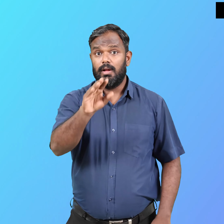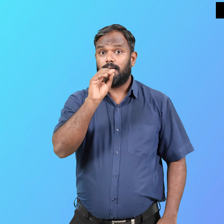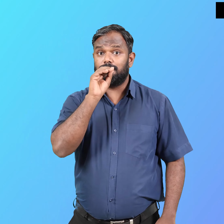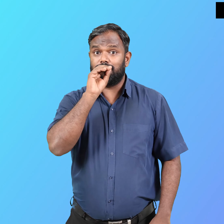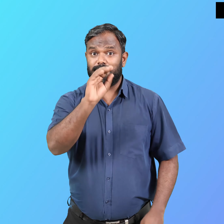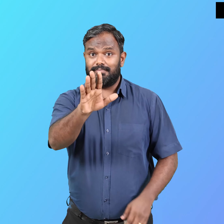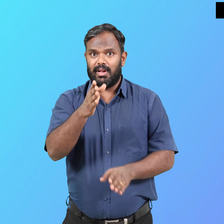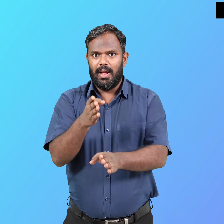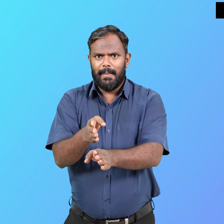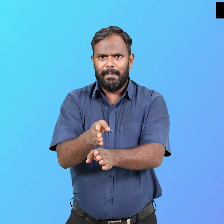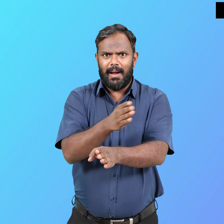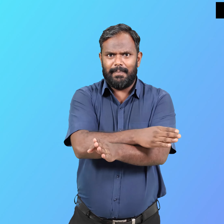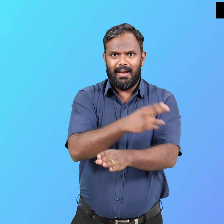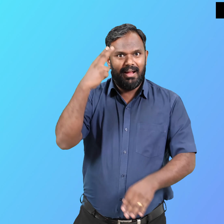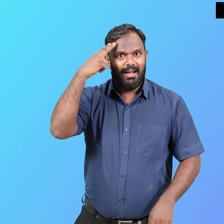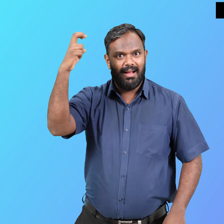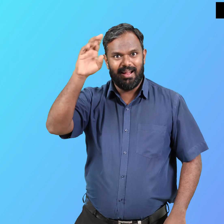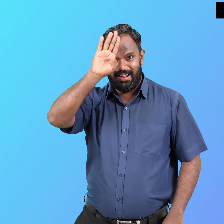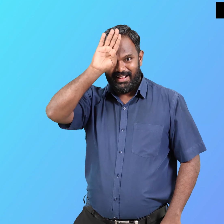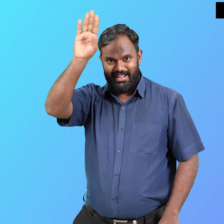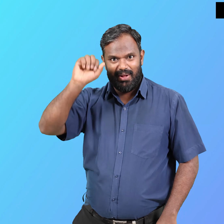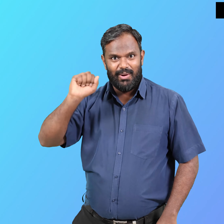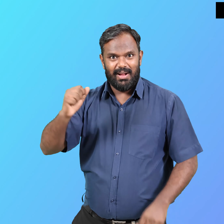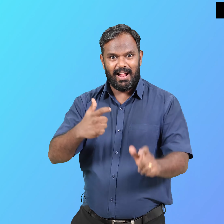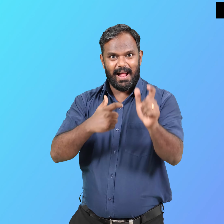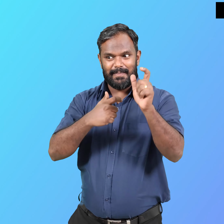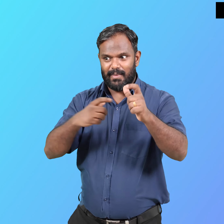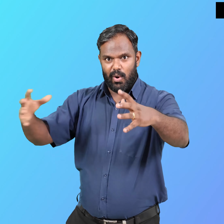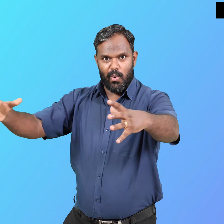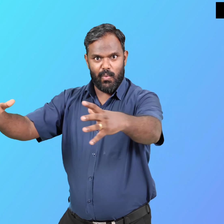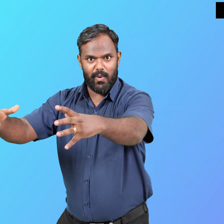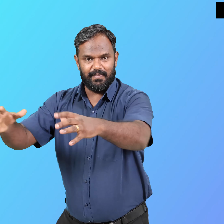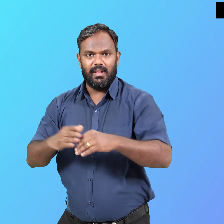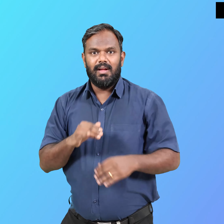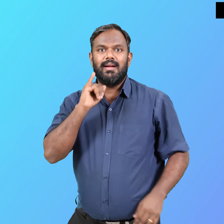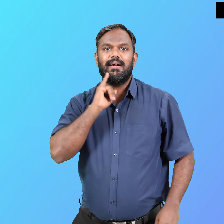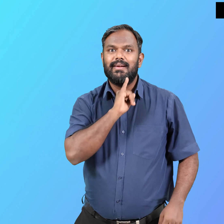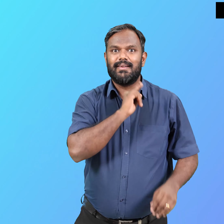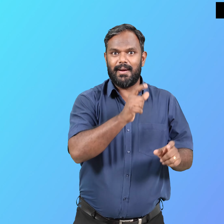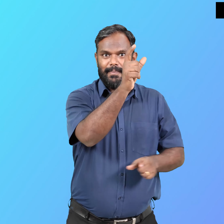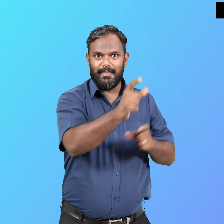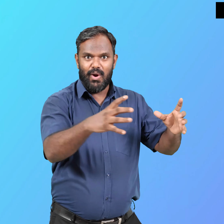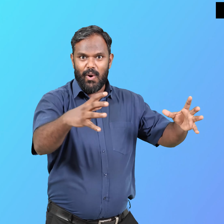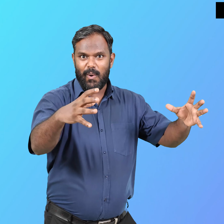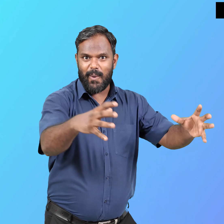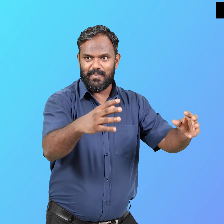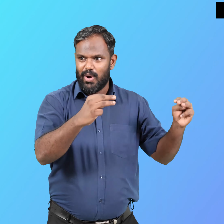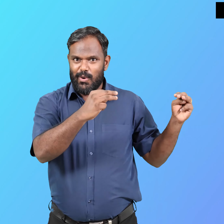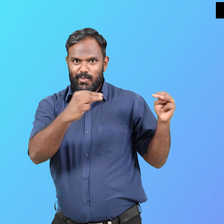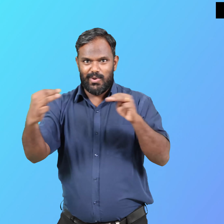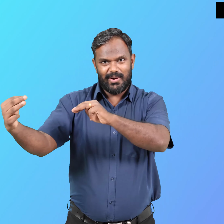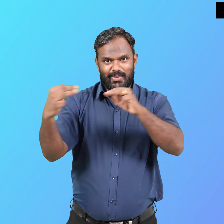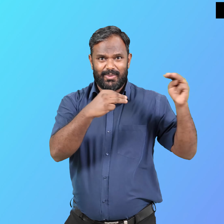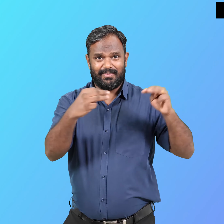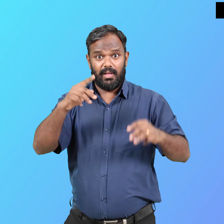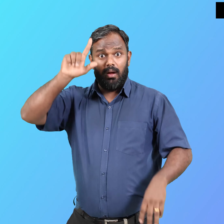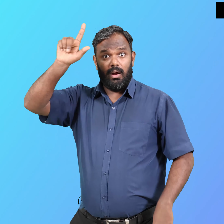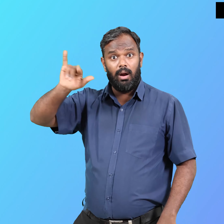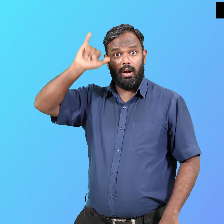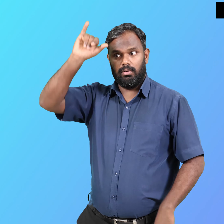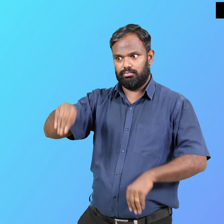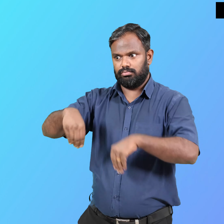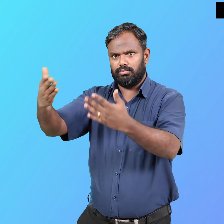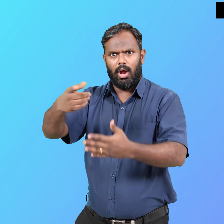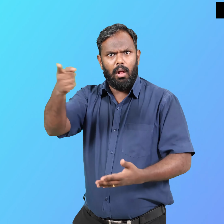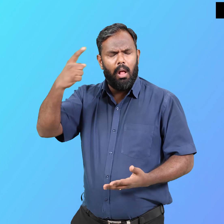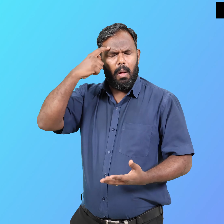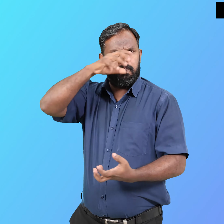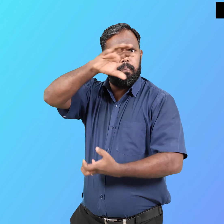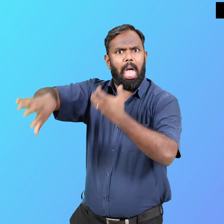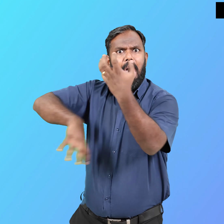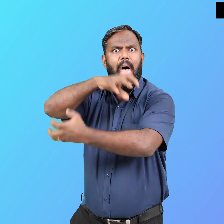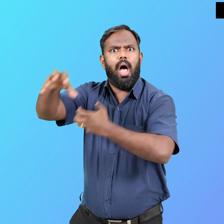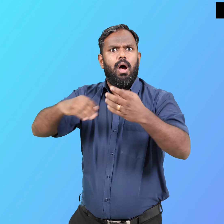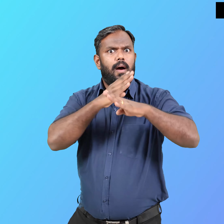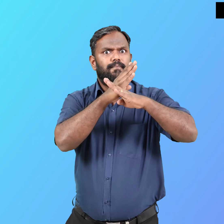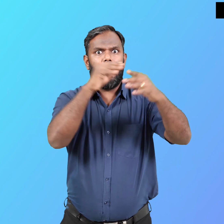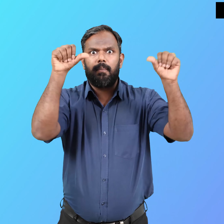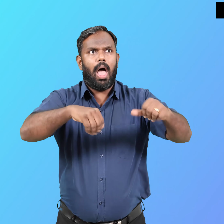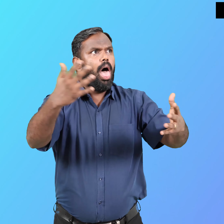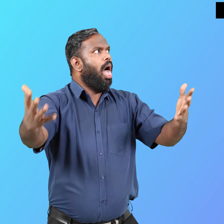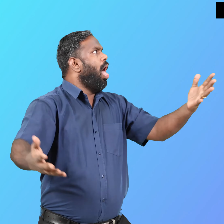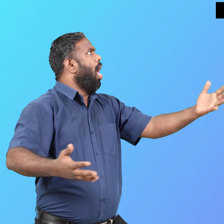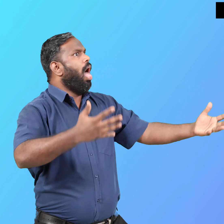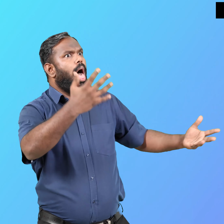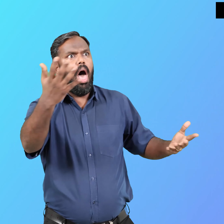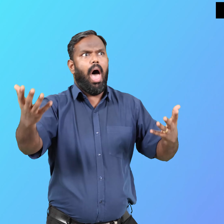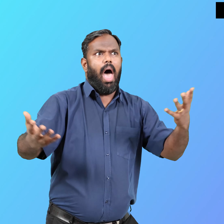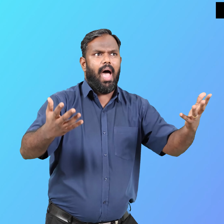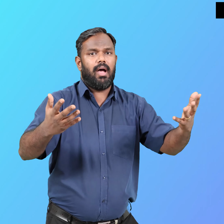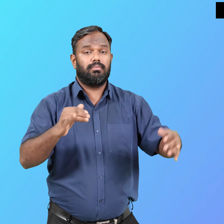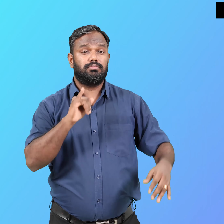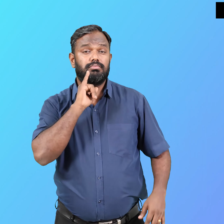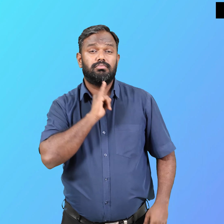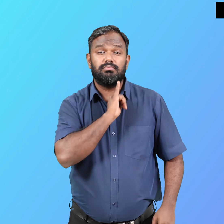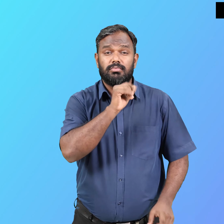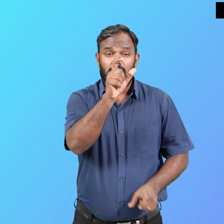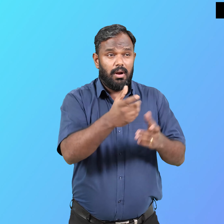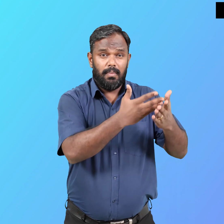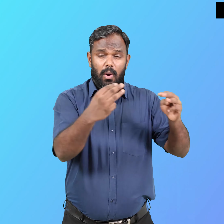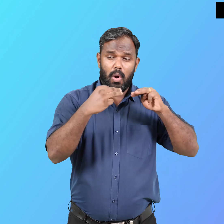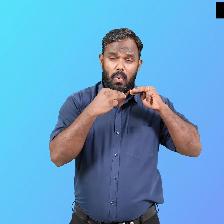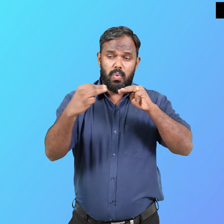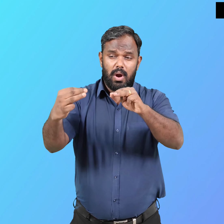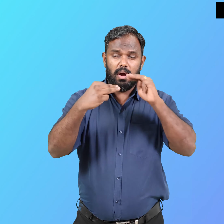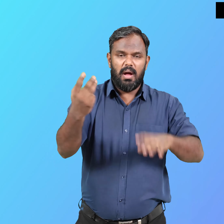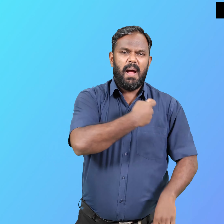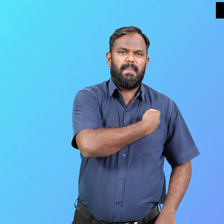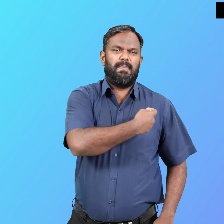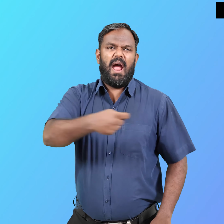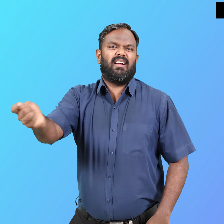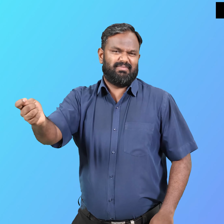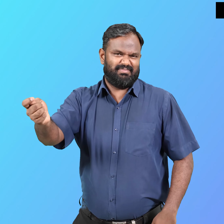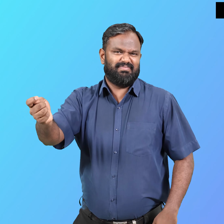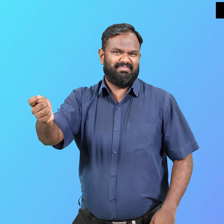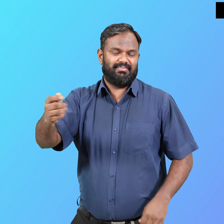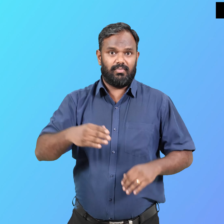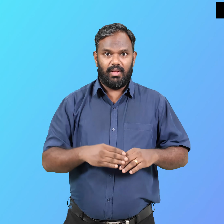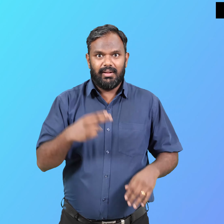On that day God made the army of King Jabin of Canaan unable to defend themselves against the Israelites.